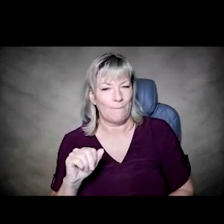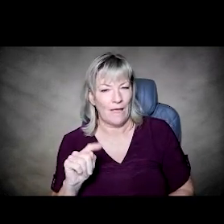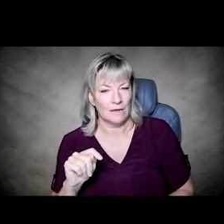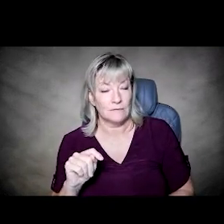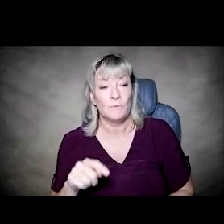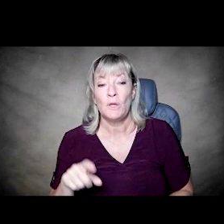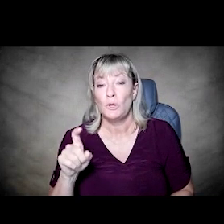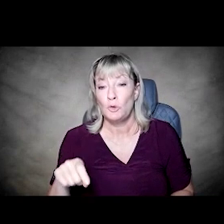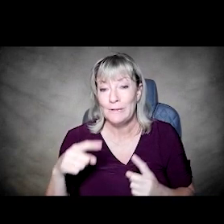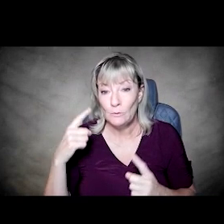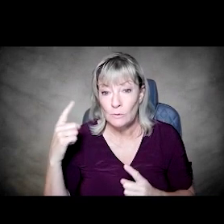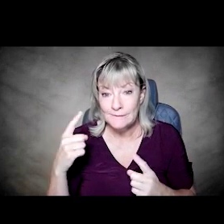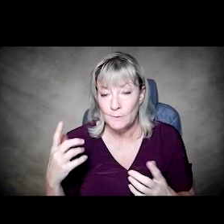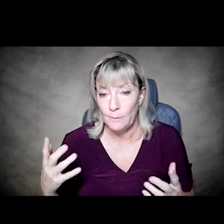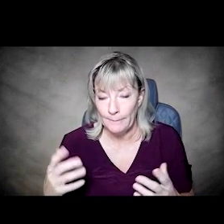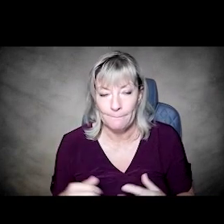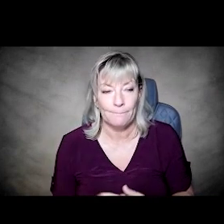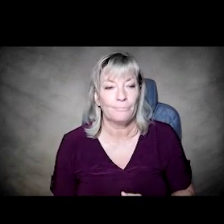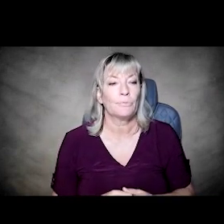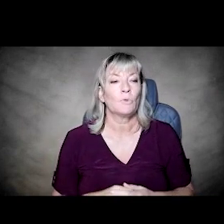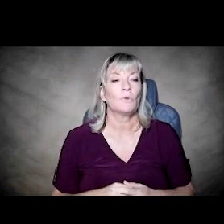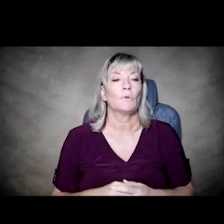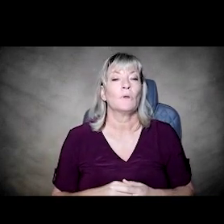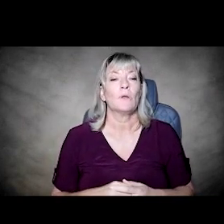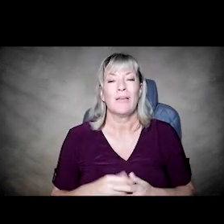What you’ll need to consider— As previously discussed,